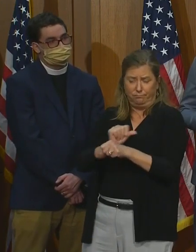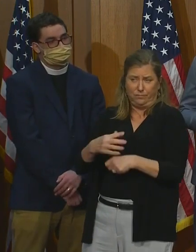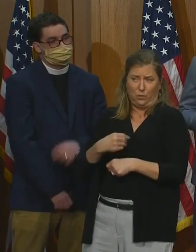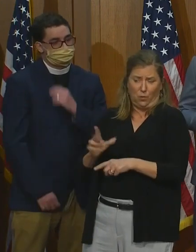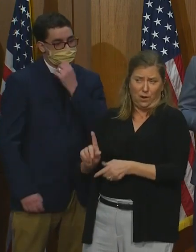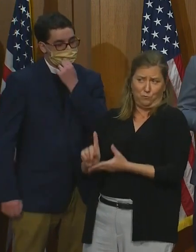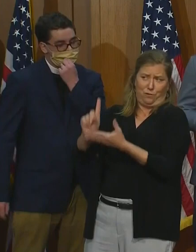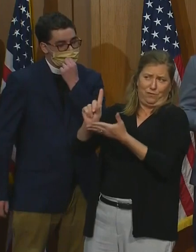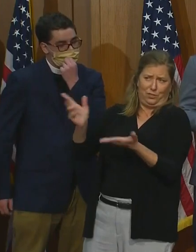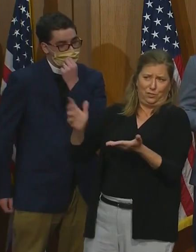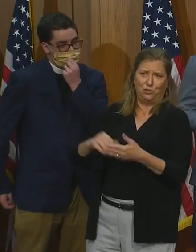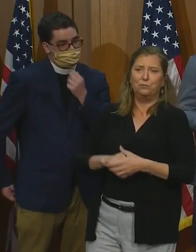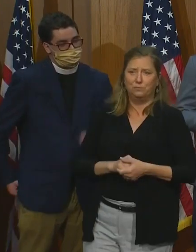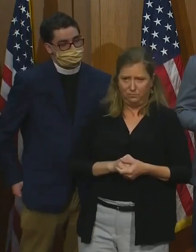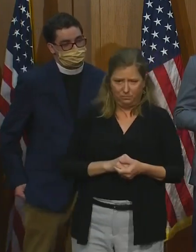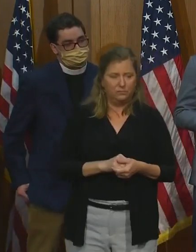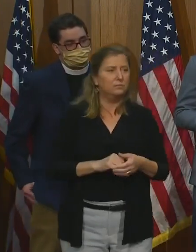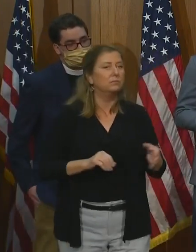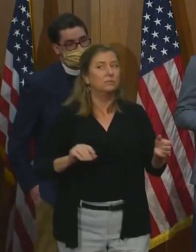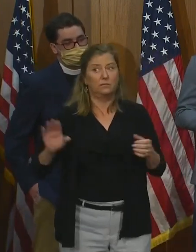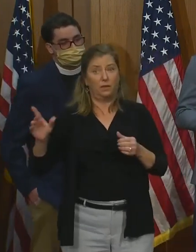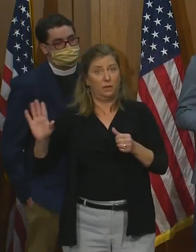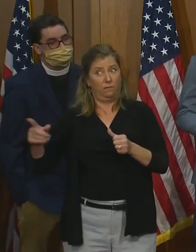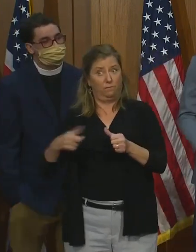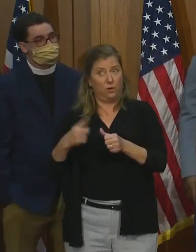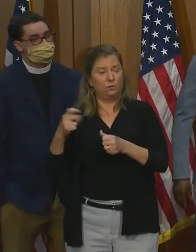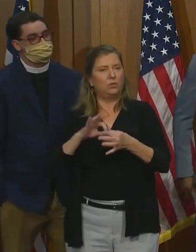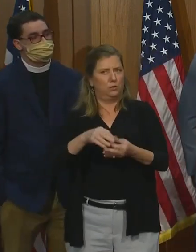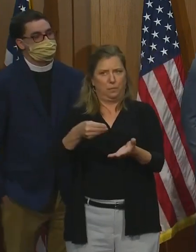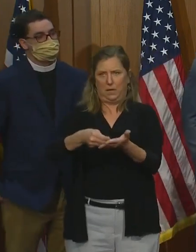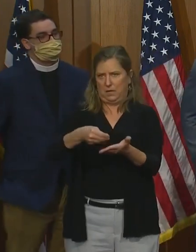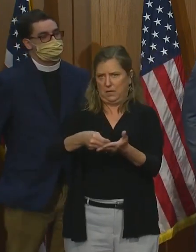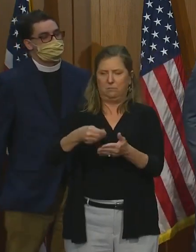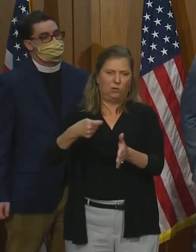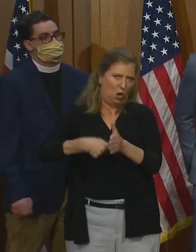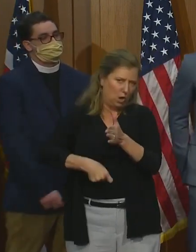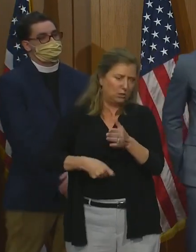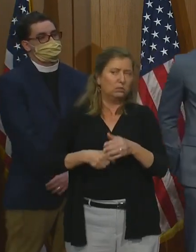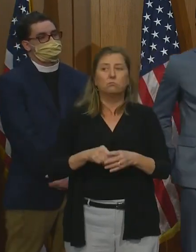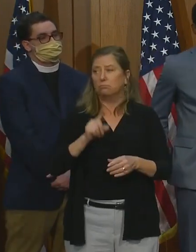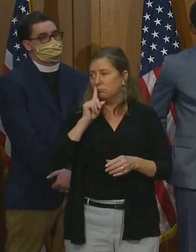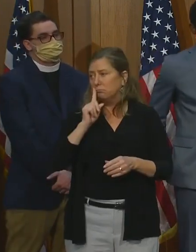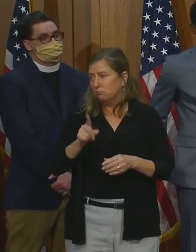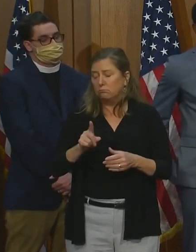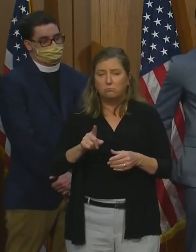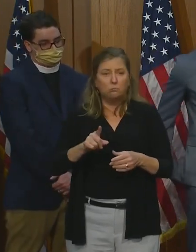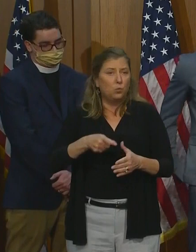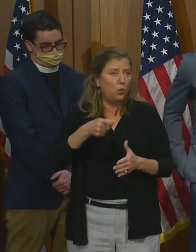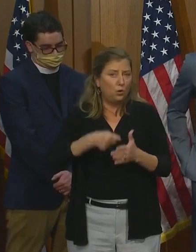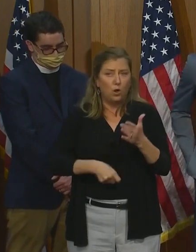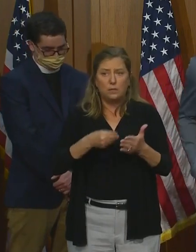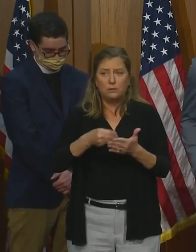WHAT WE CAN SAY. THE FIRST QUESTION ANDRE WAS THE EXPENSE